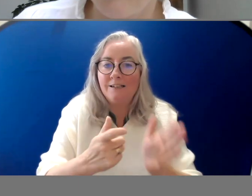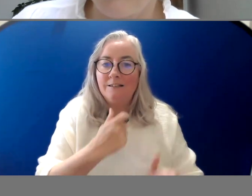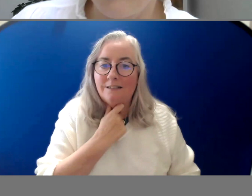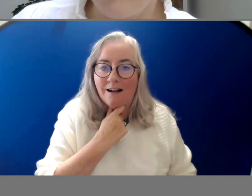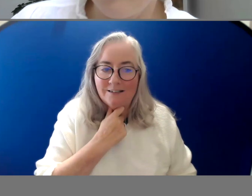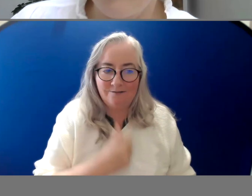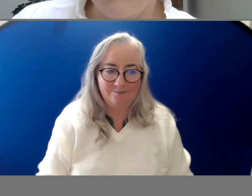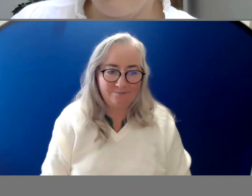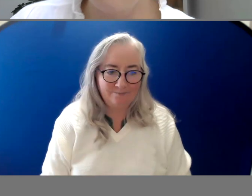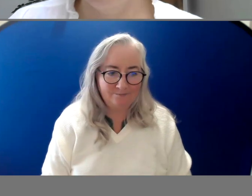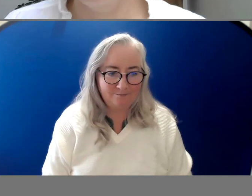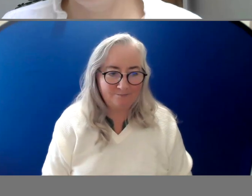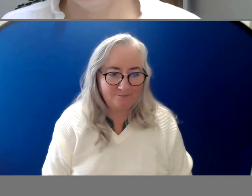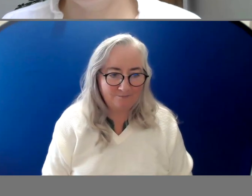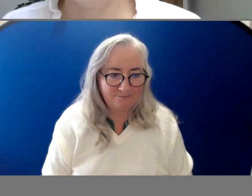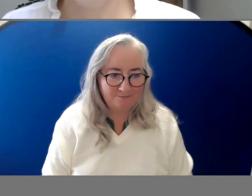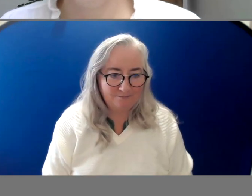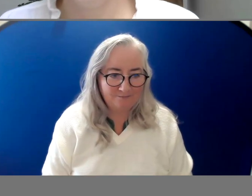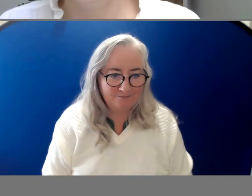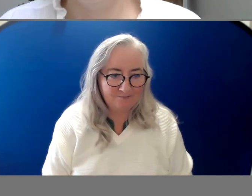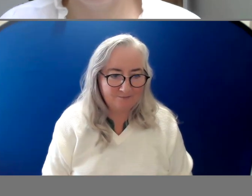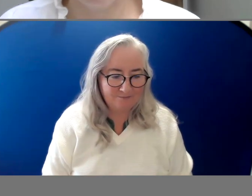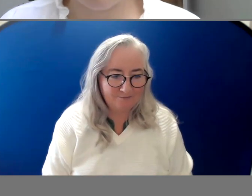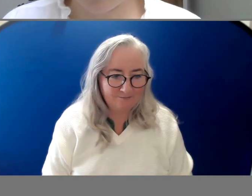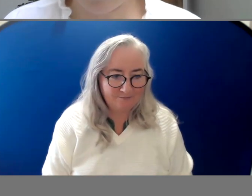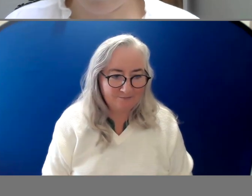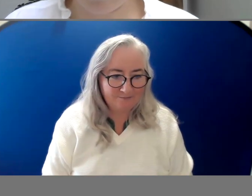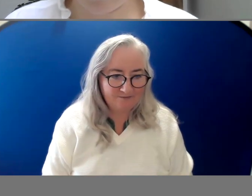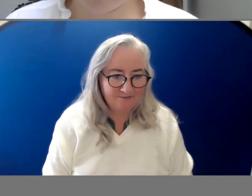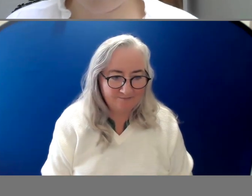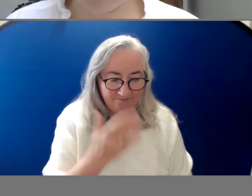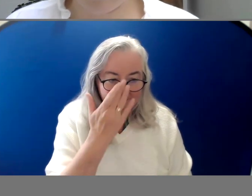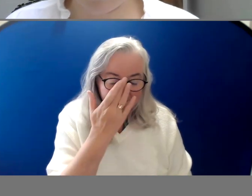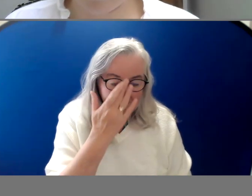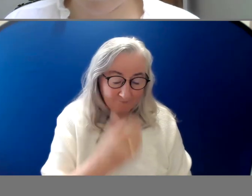this is how me and Miss Molly go downstairs in a really old building and windy stairs